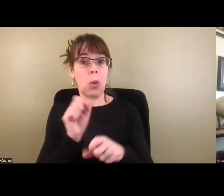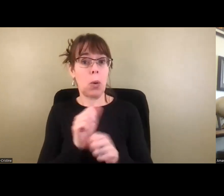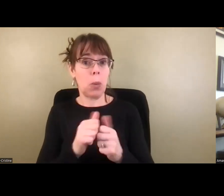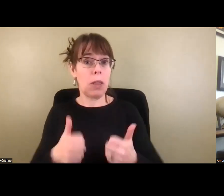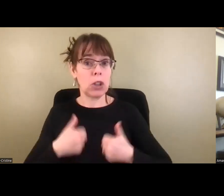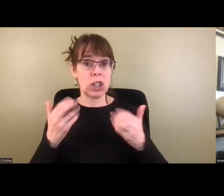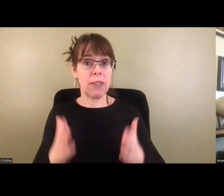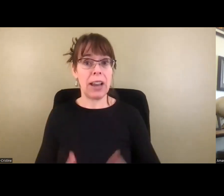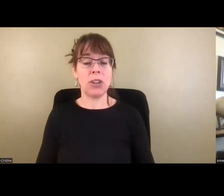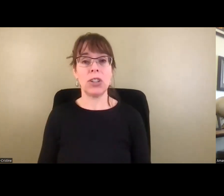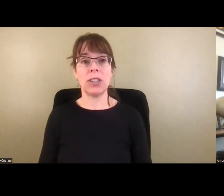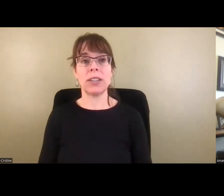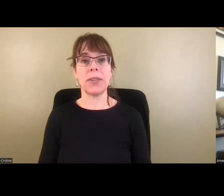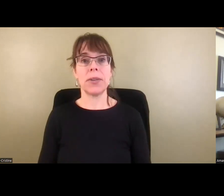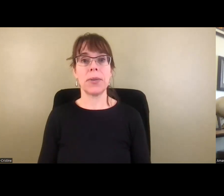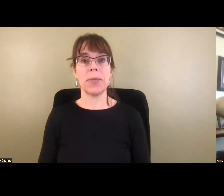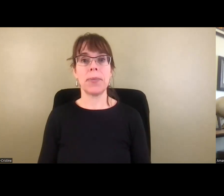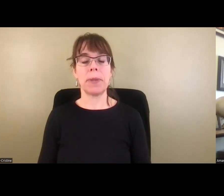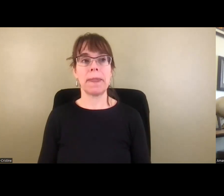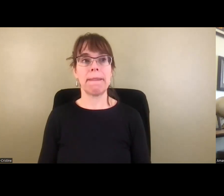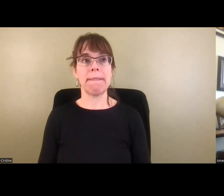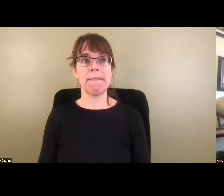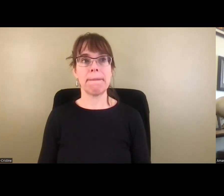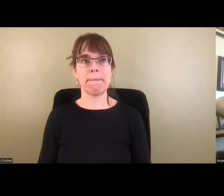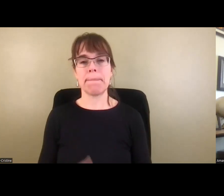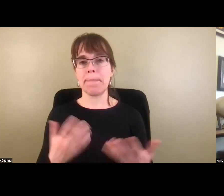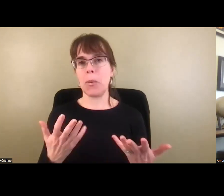We'll just pause for a second and see for questions.